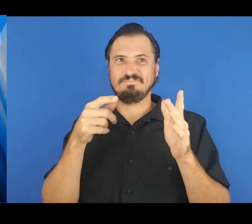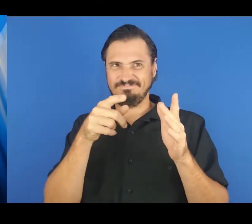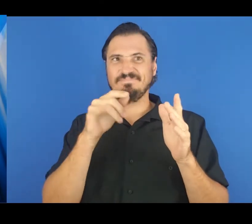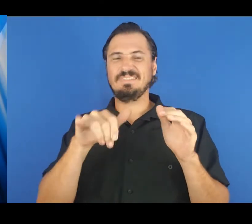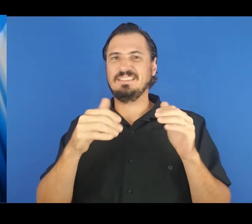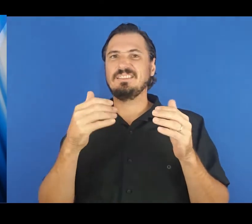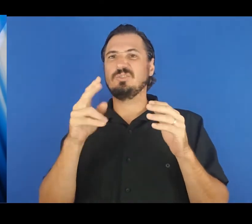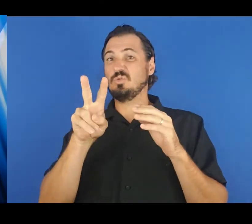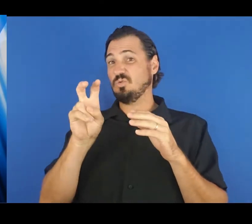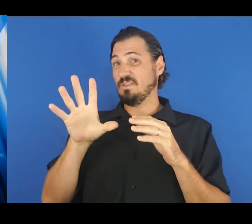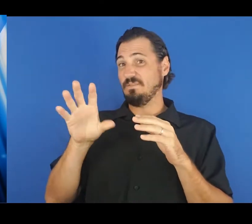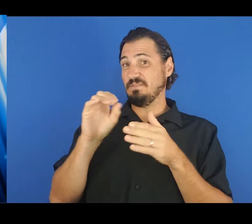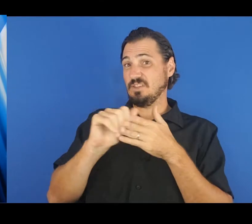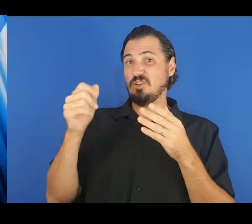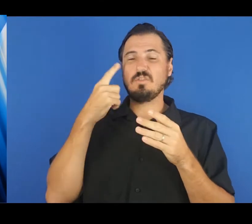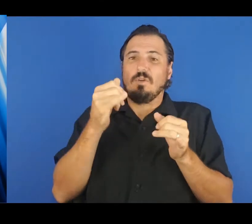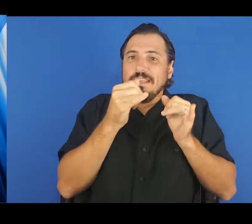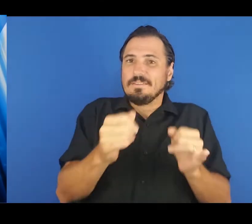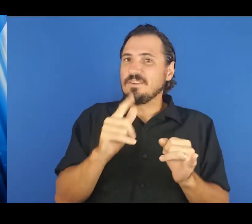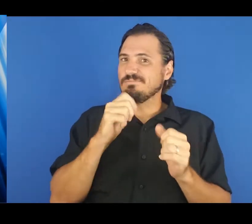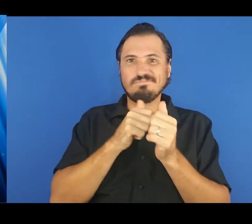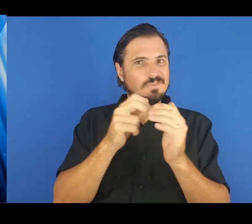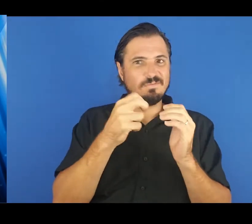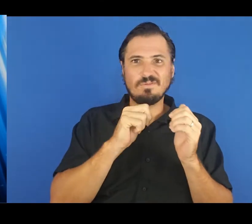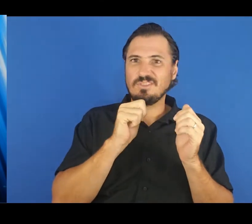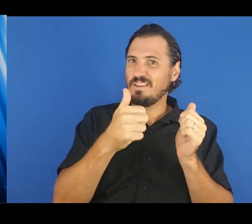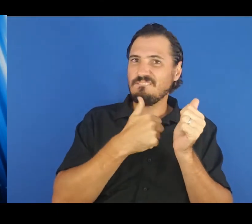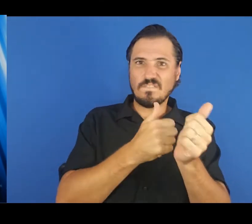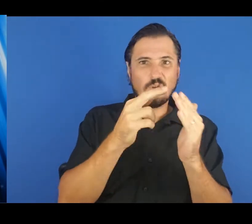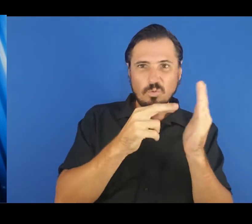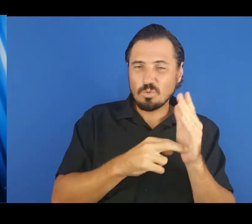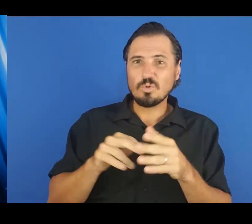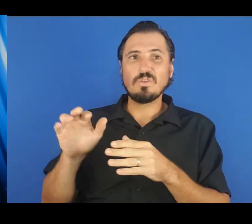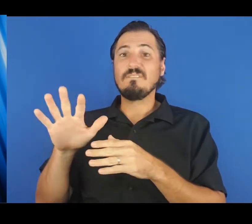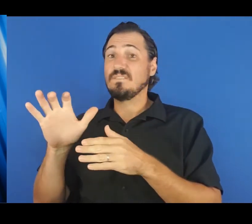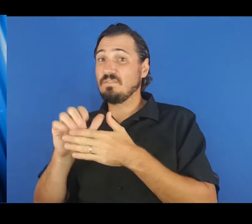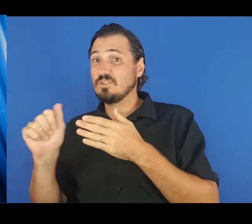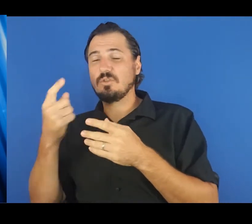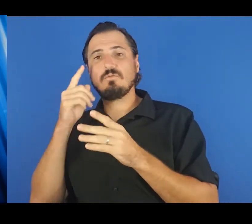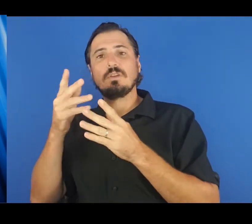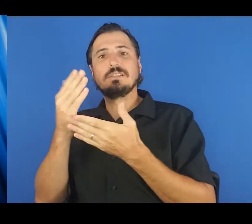$250 for individuals and $500 for businesses and organizers.